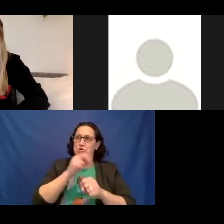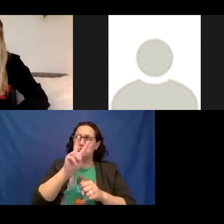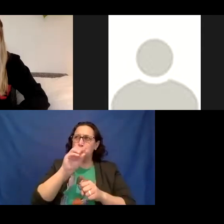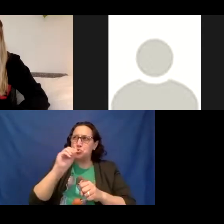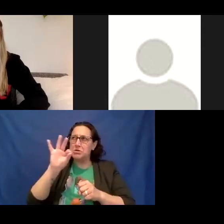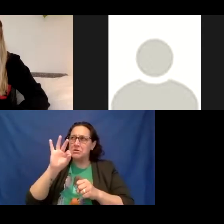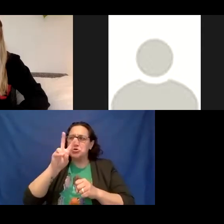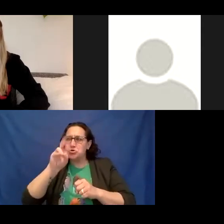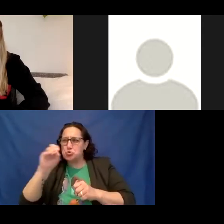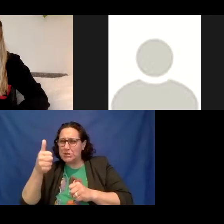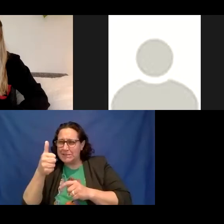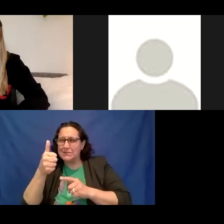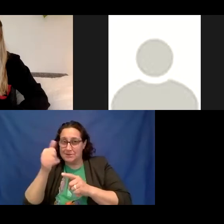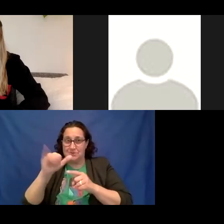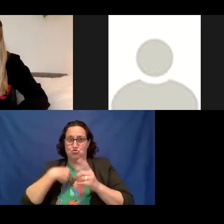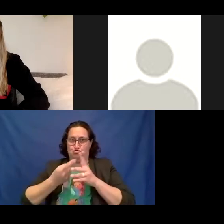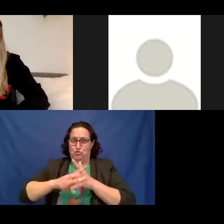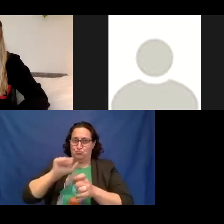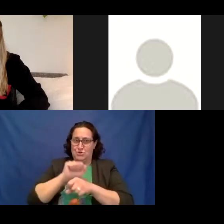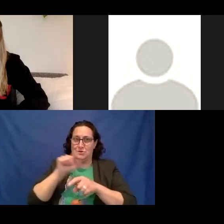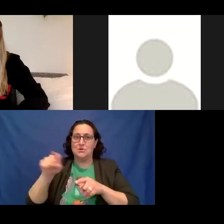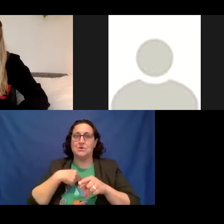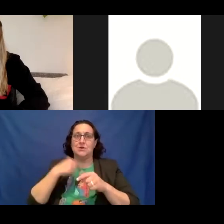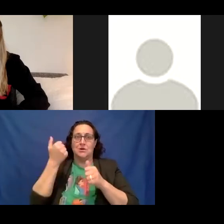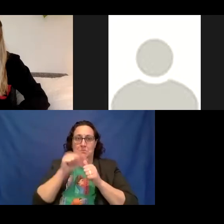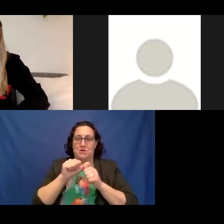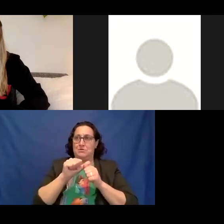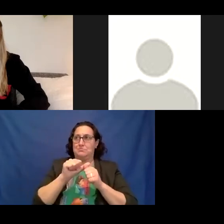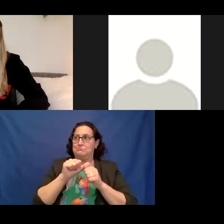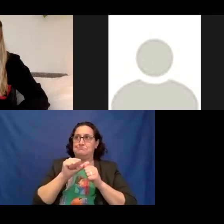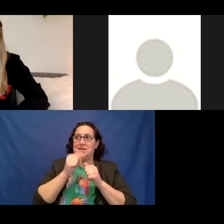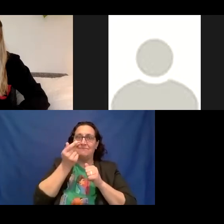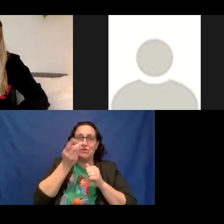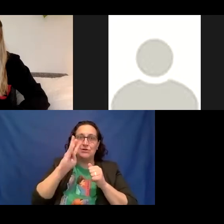and thinking back to my first day there back in about 2009, 2010,